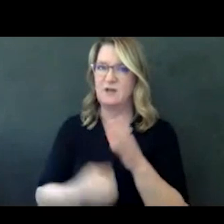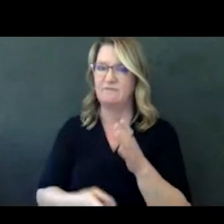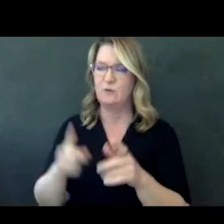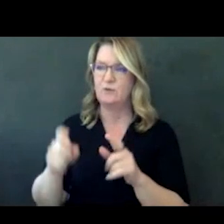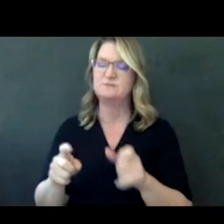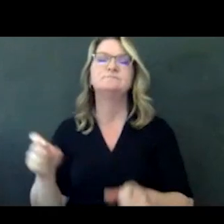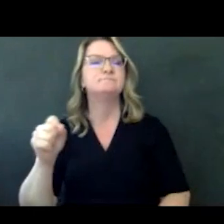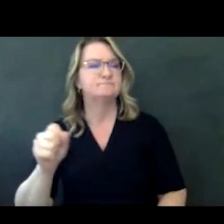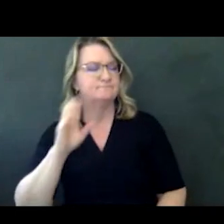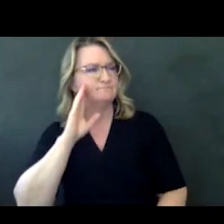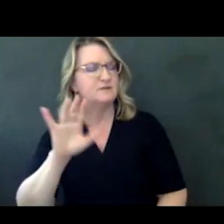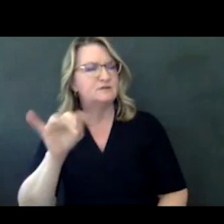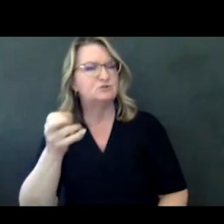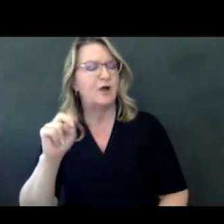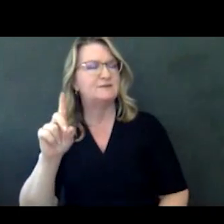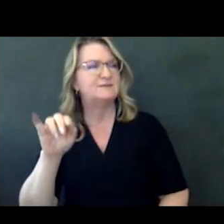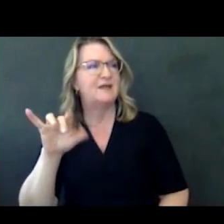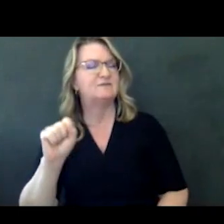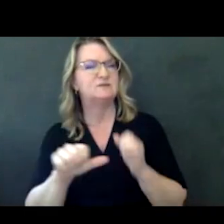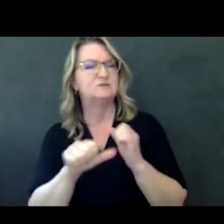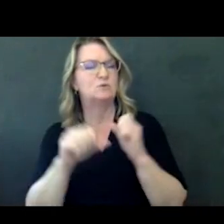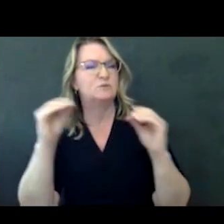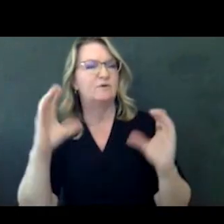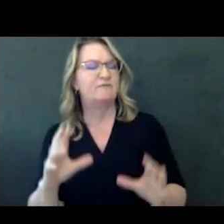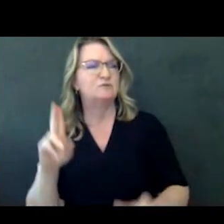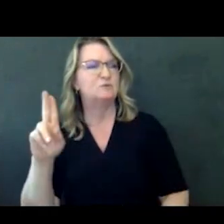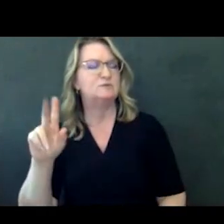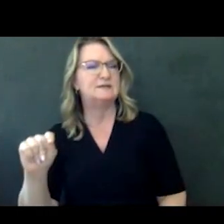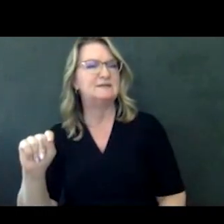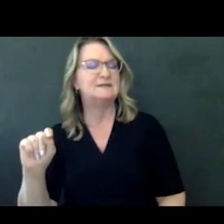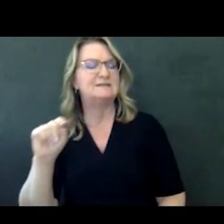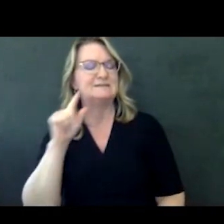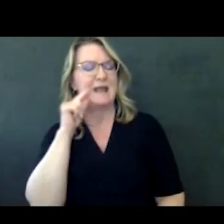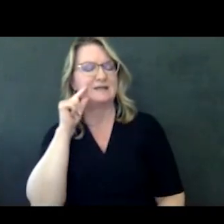Davis. I'm an associate professor at UT San Antonio. I'm also the